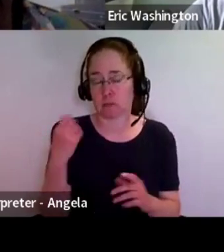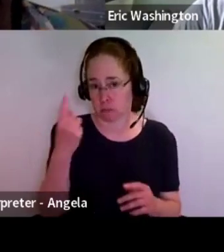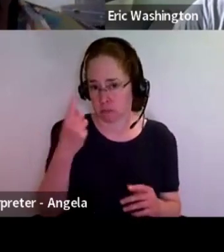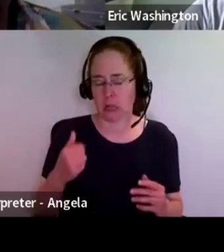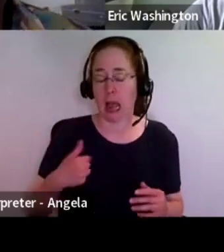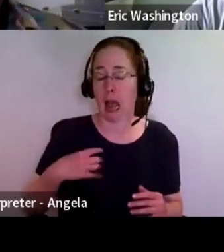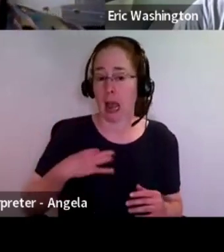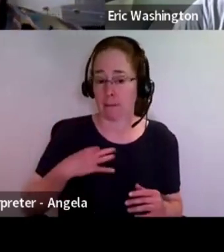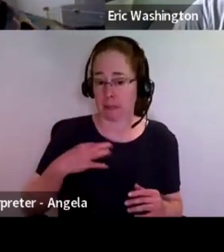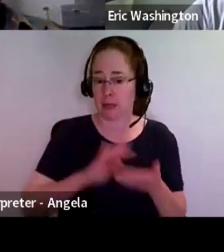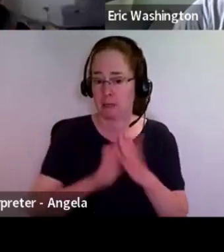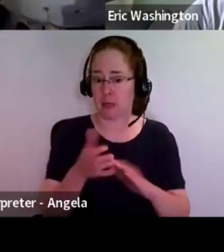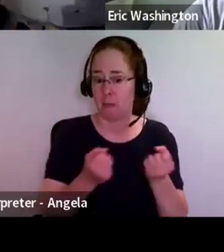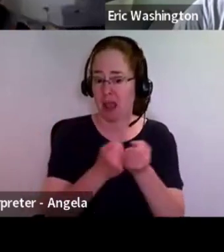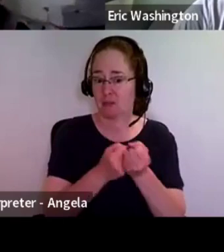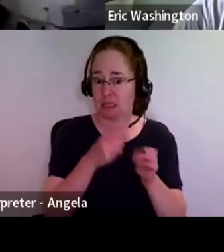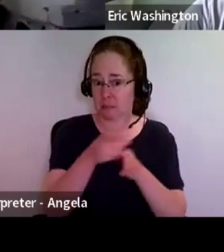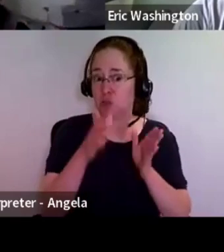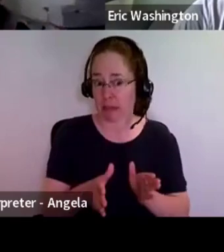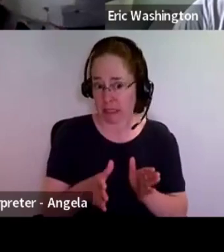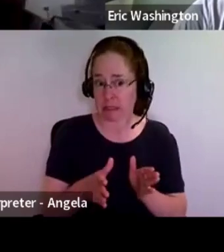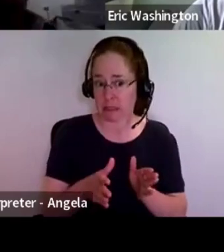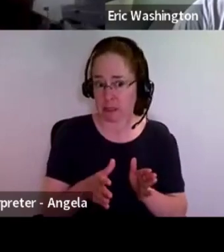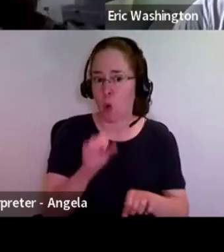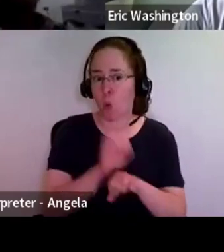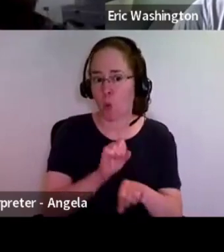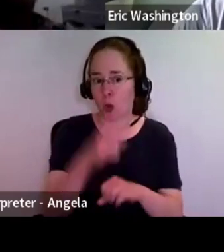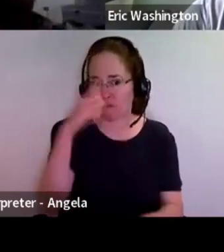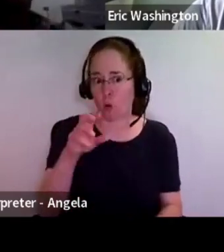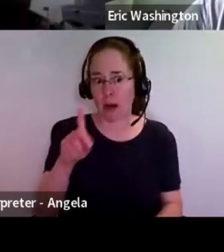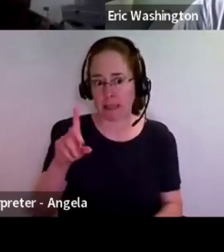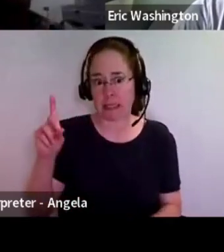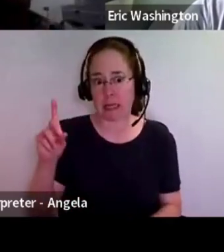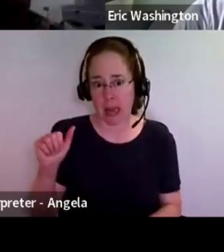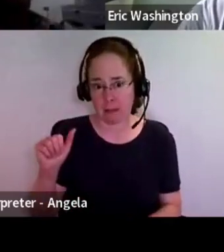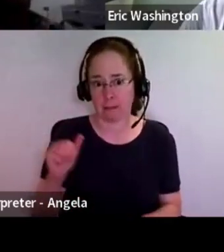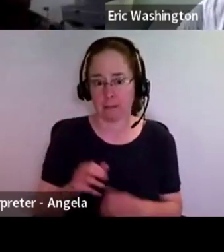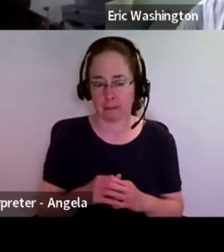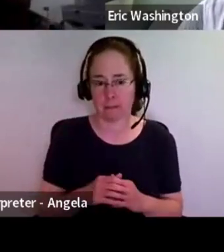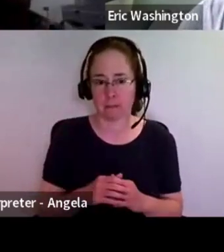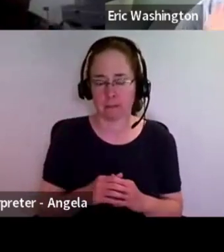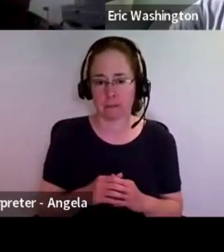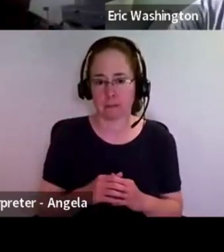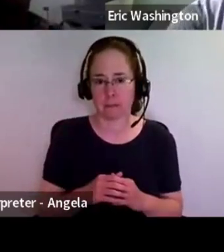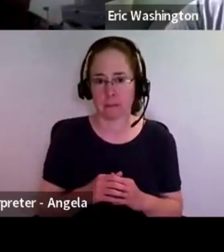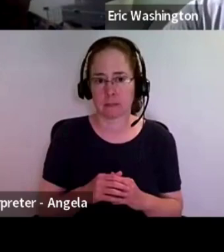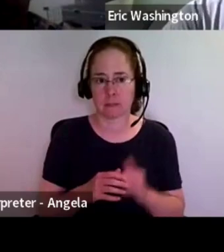an advocacy specialist working for DDA and so, and that was a